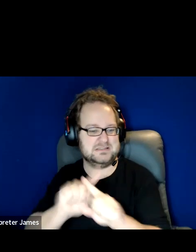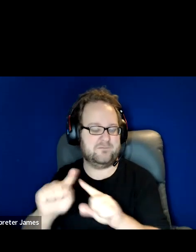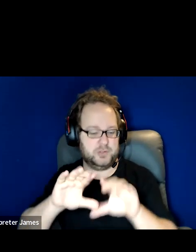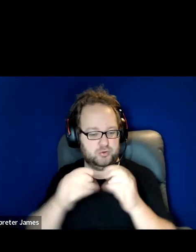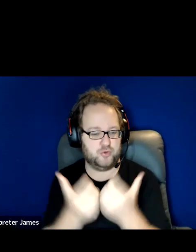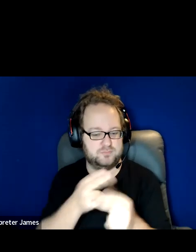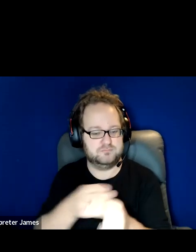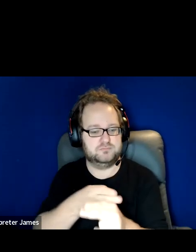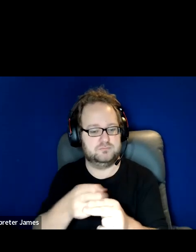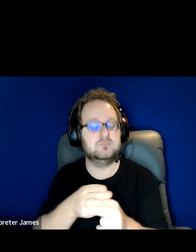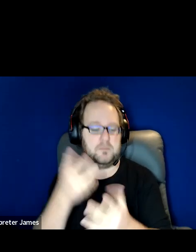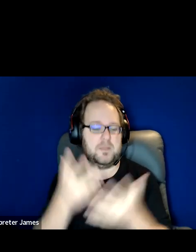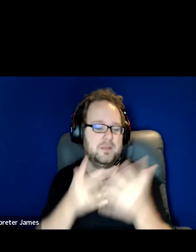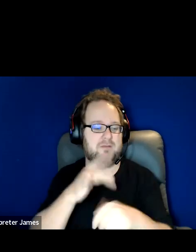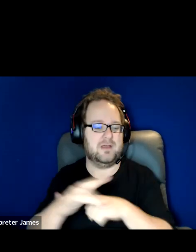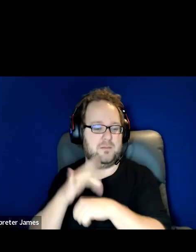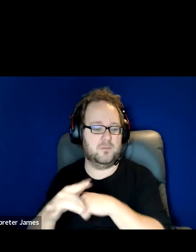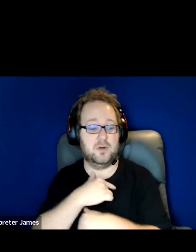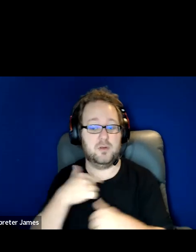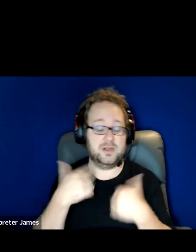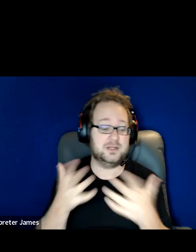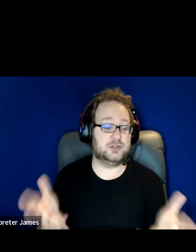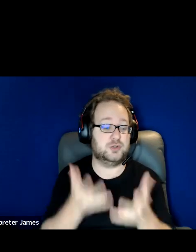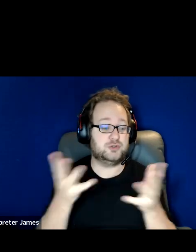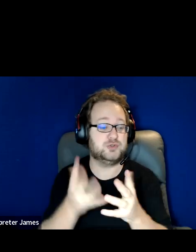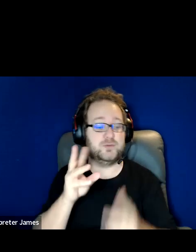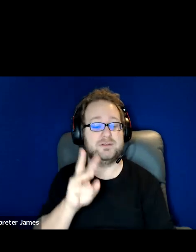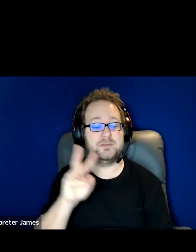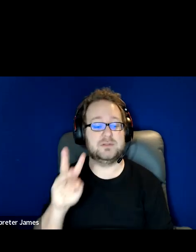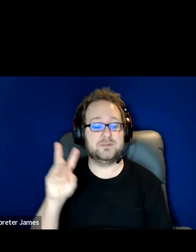encourage everyone to visit www.vaccines.gov to find the